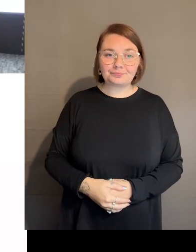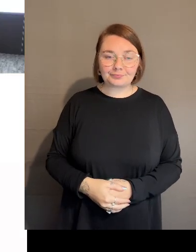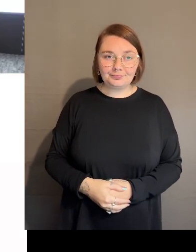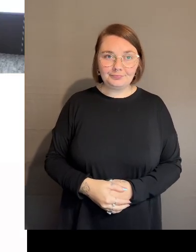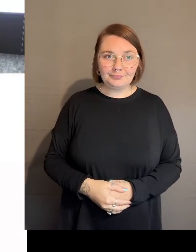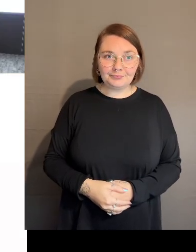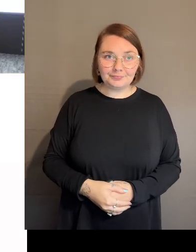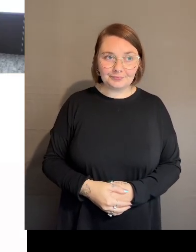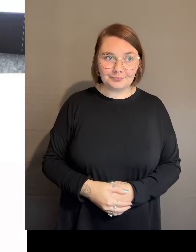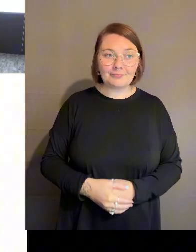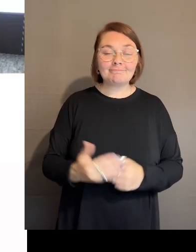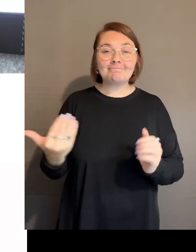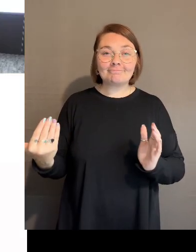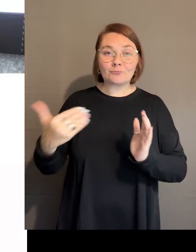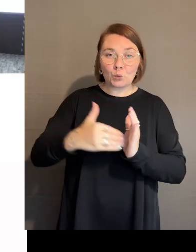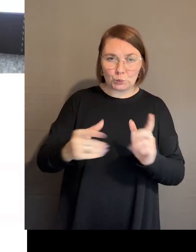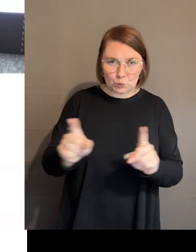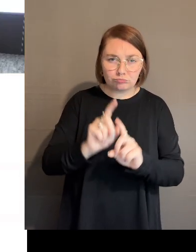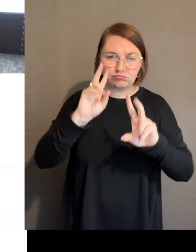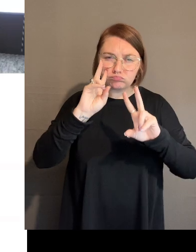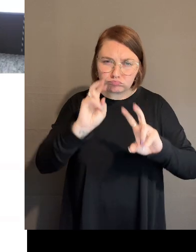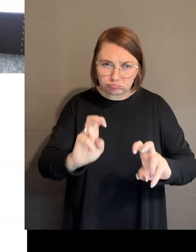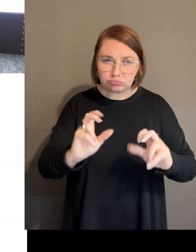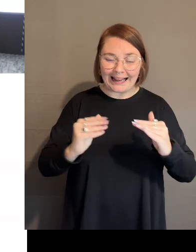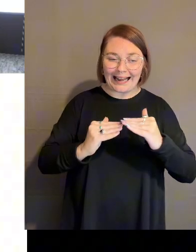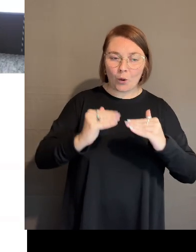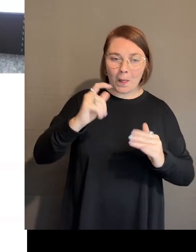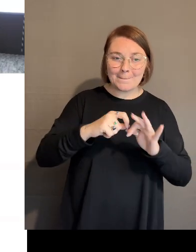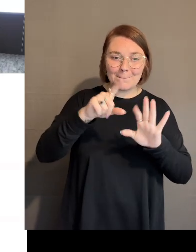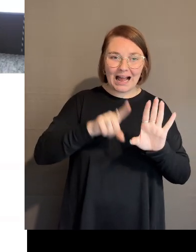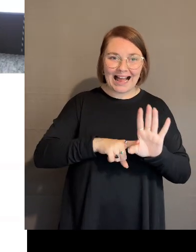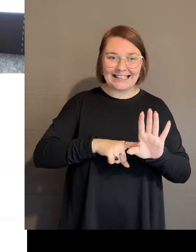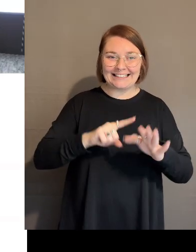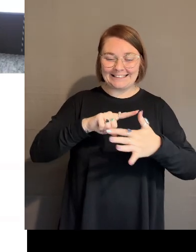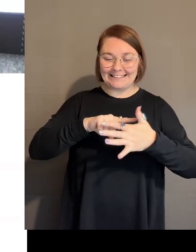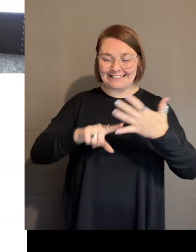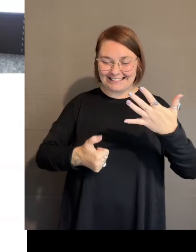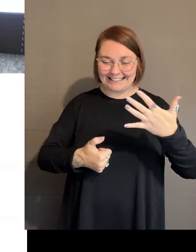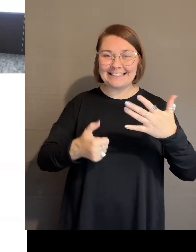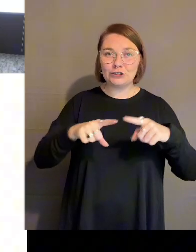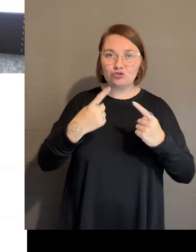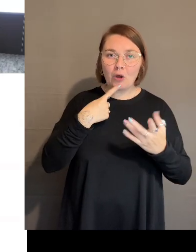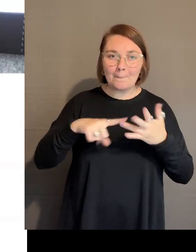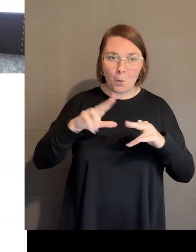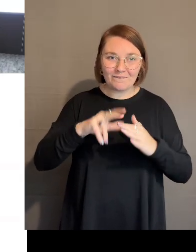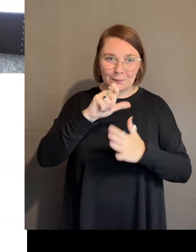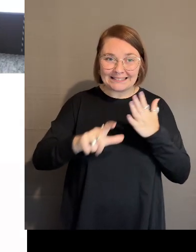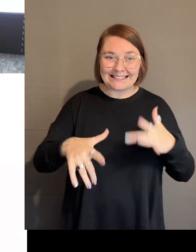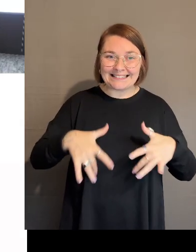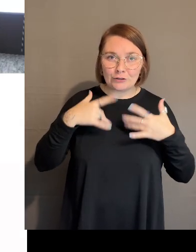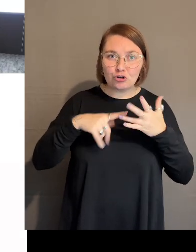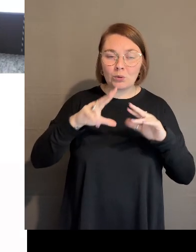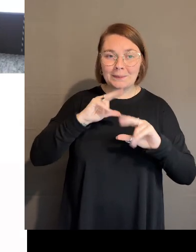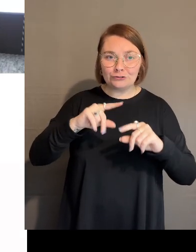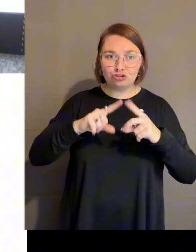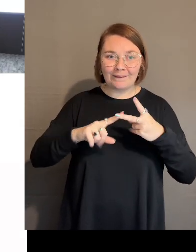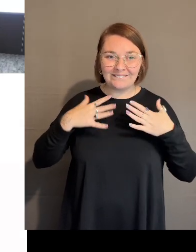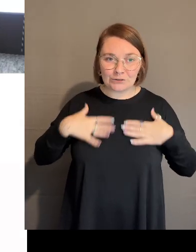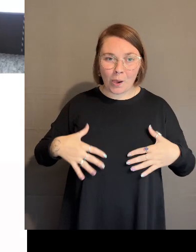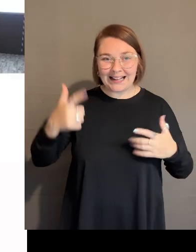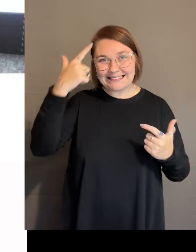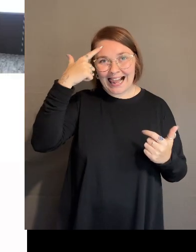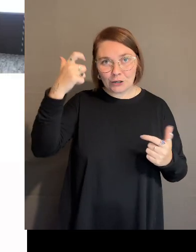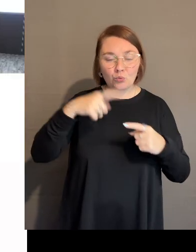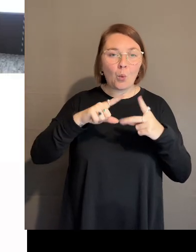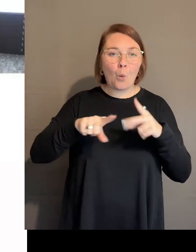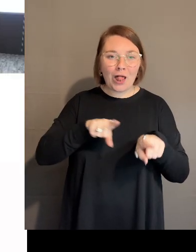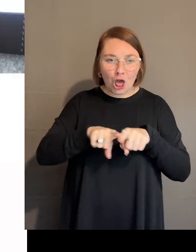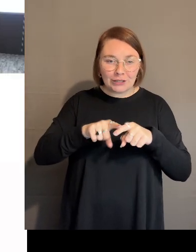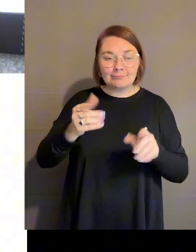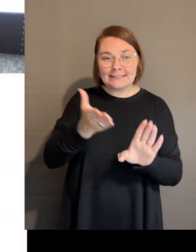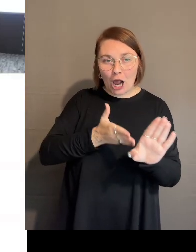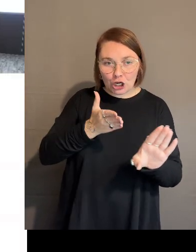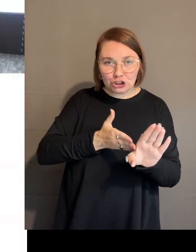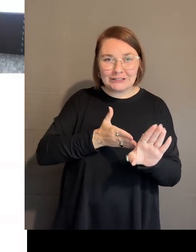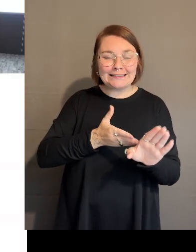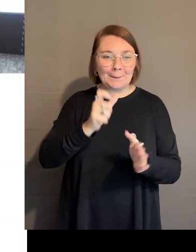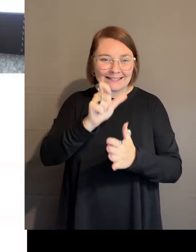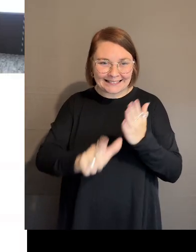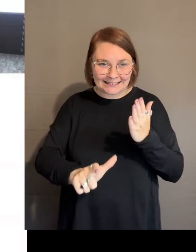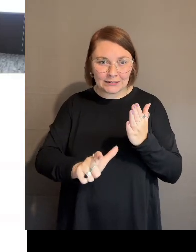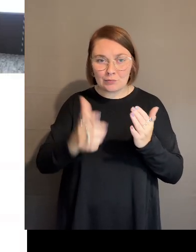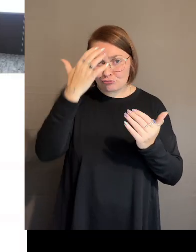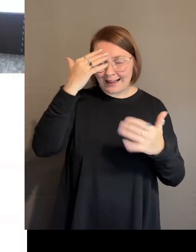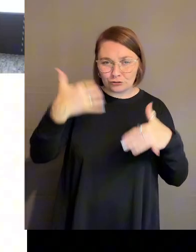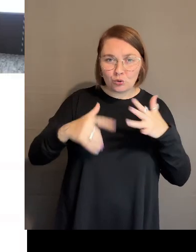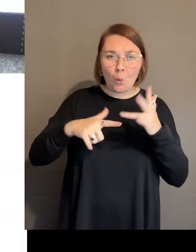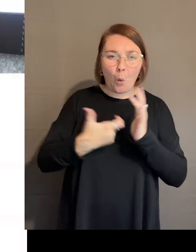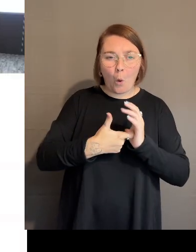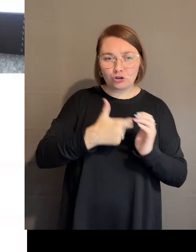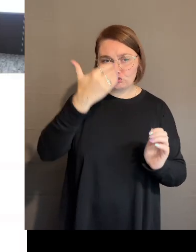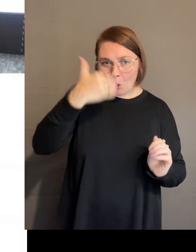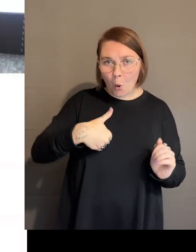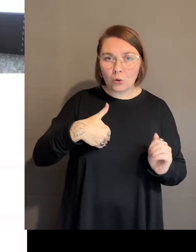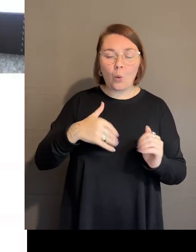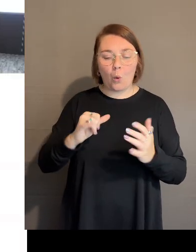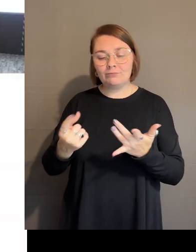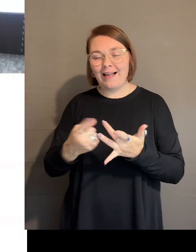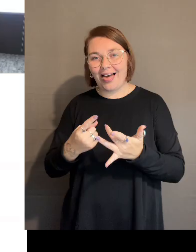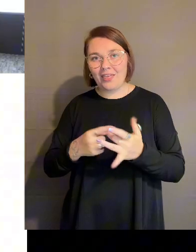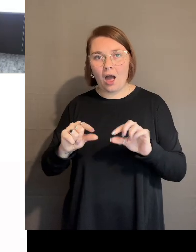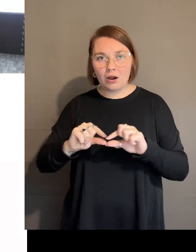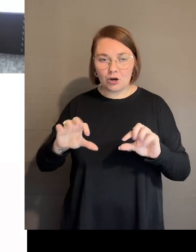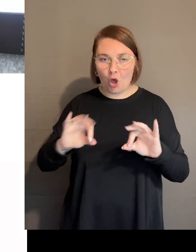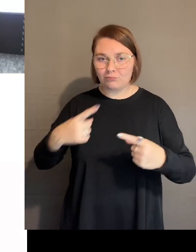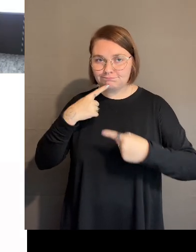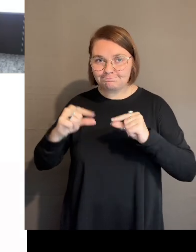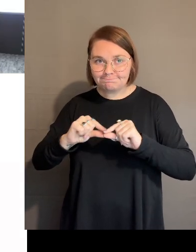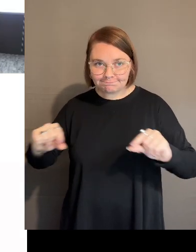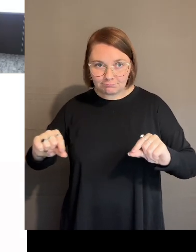In addition, we examined inequalities by 6 types of disability, including sensory or speech, physical, intellectual or learning, psychological disability, brain injury or stroke, and other or not specified type of disability.